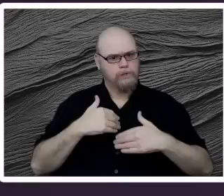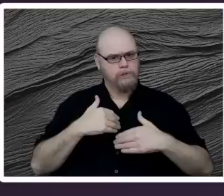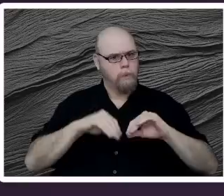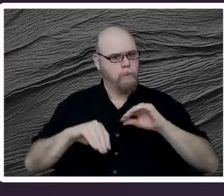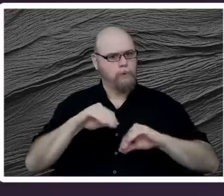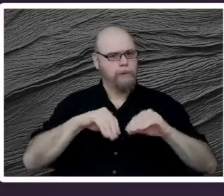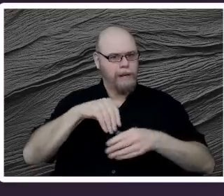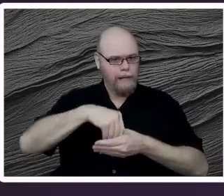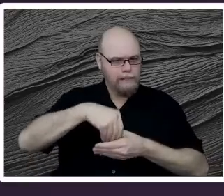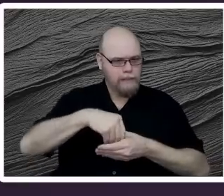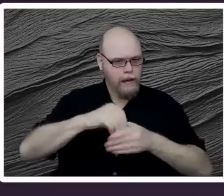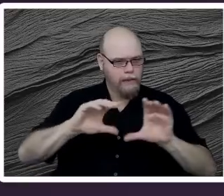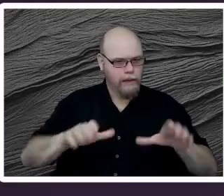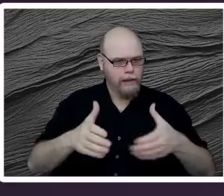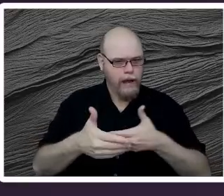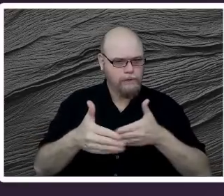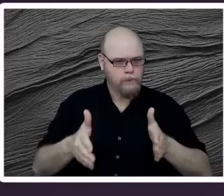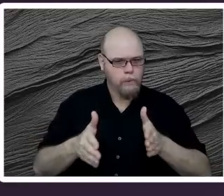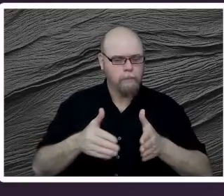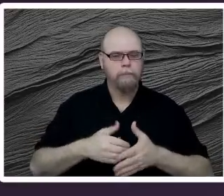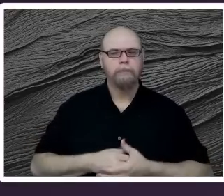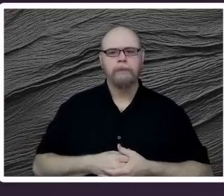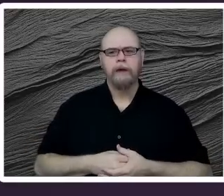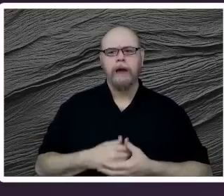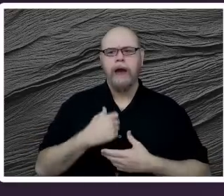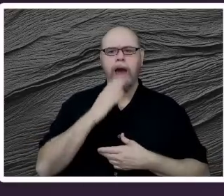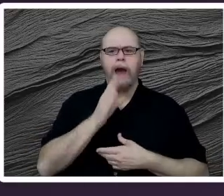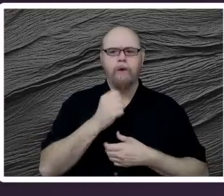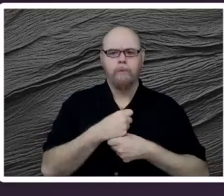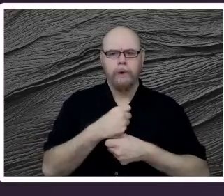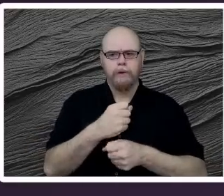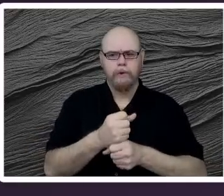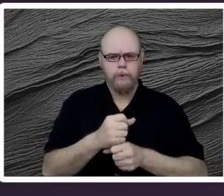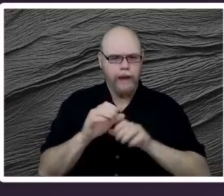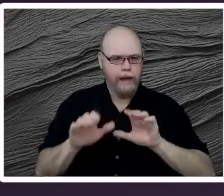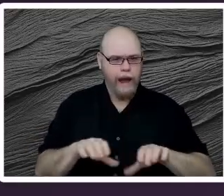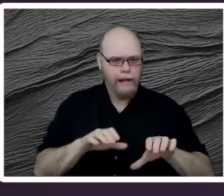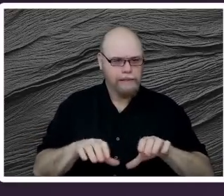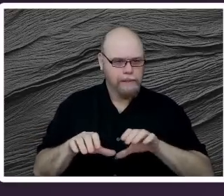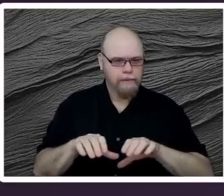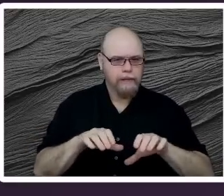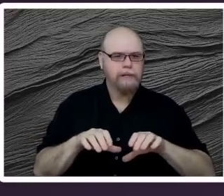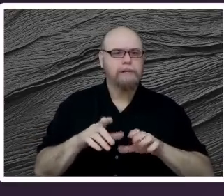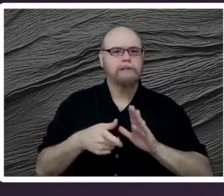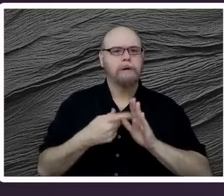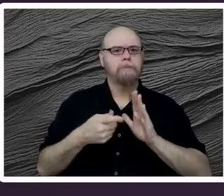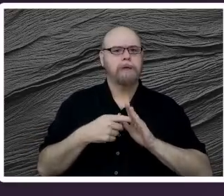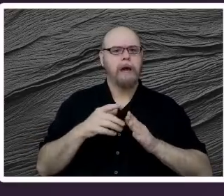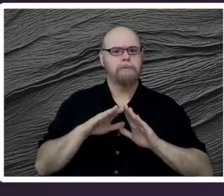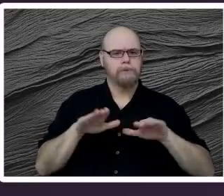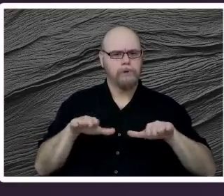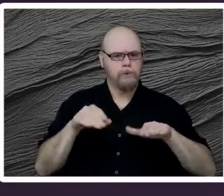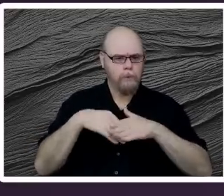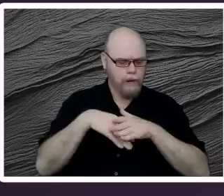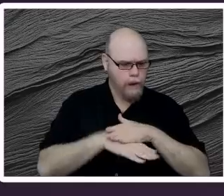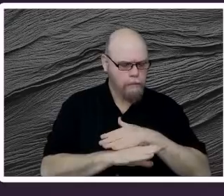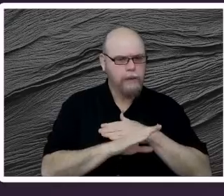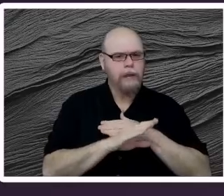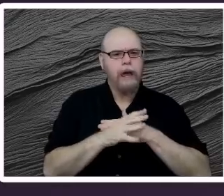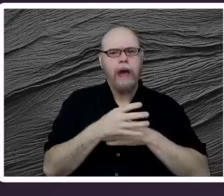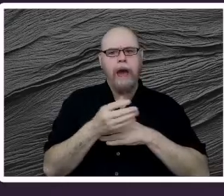I would create activities where they would come, they would inspect the panels of